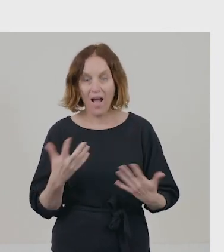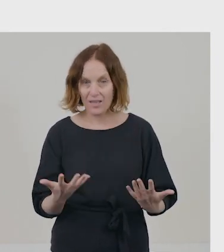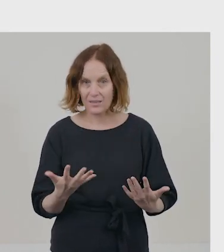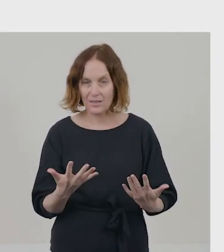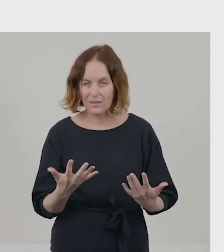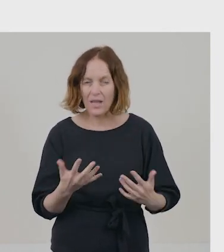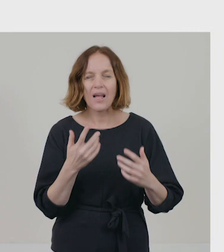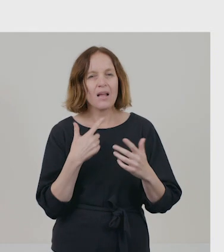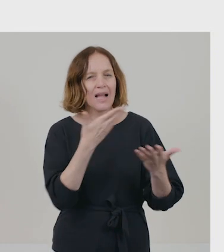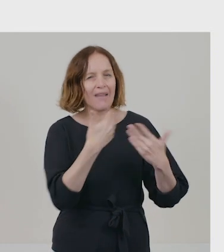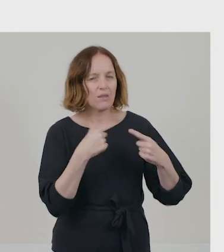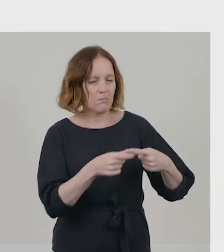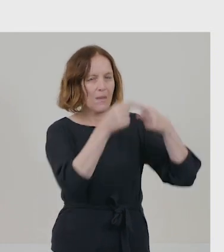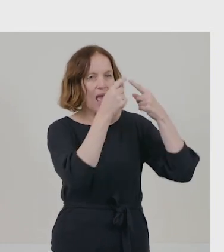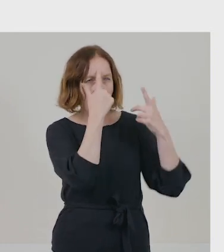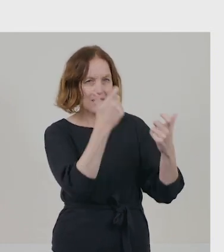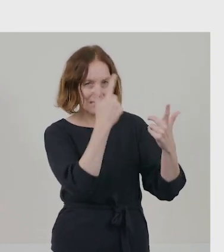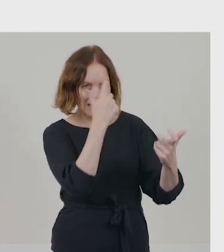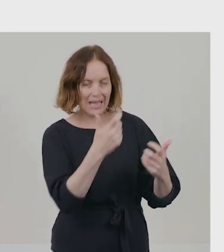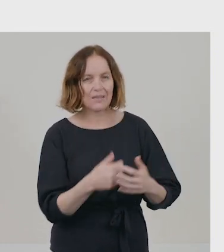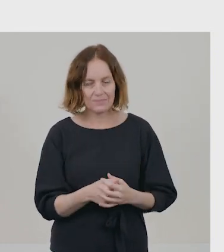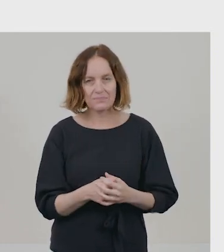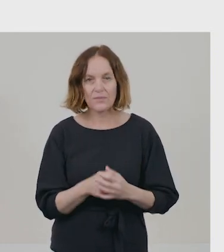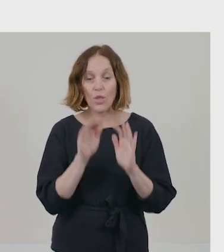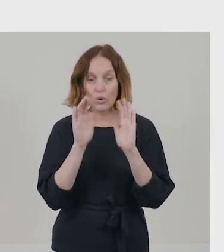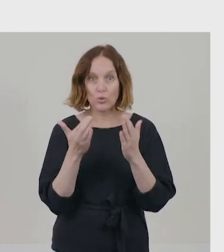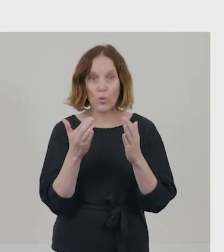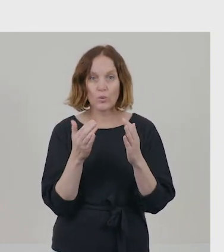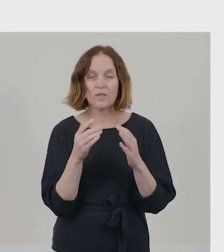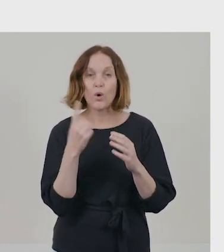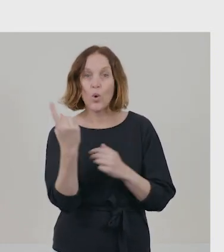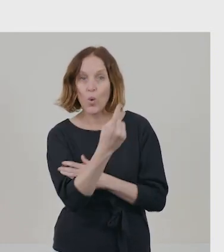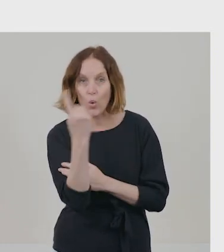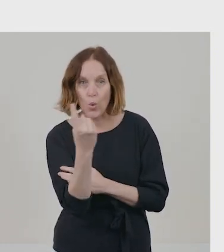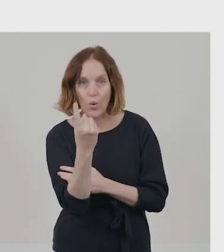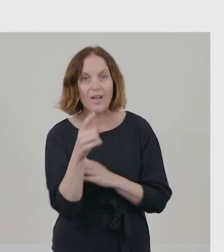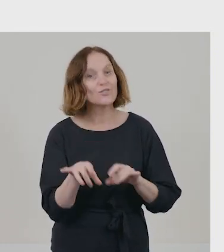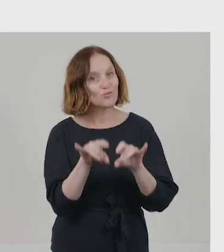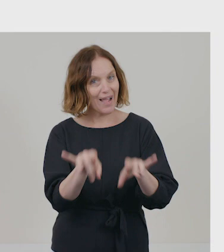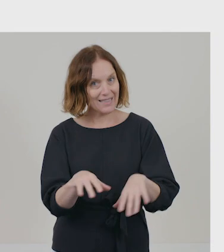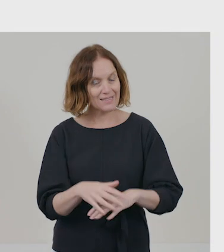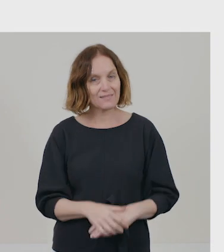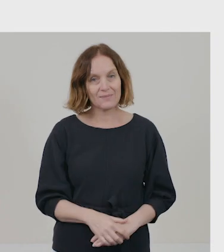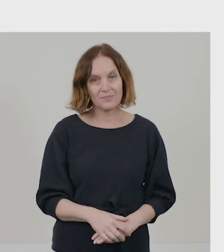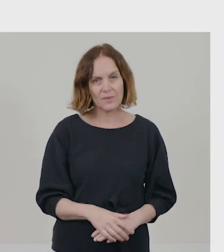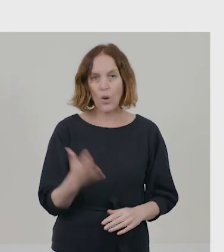to express the main idea in the text. In this short text, the 'who' are Australians.